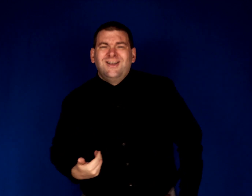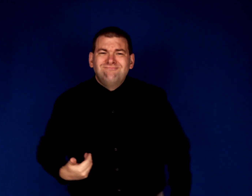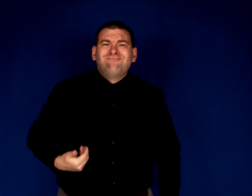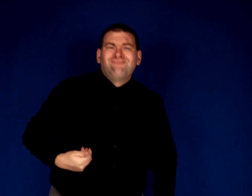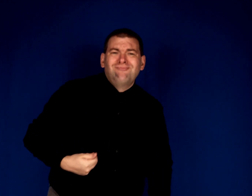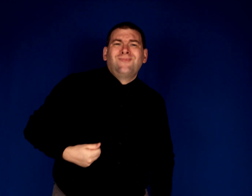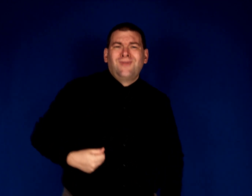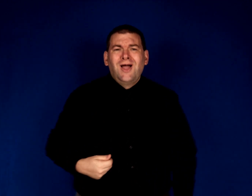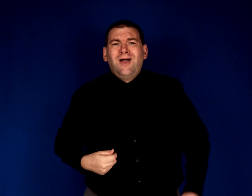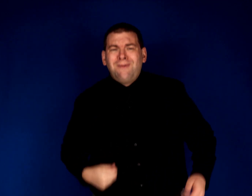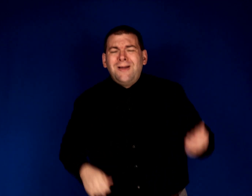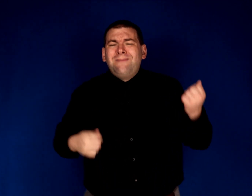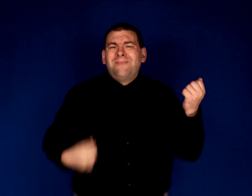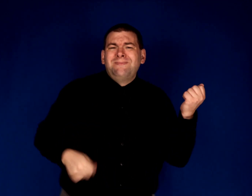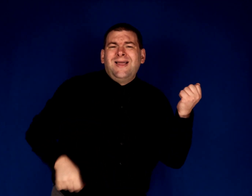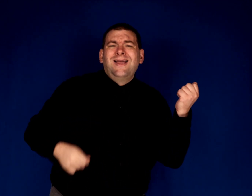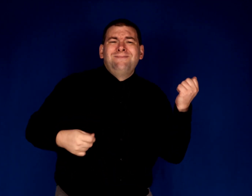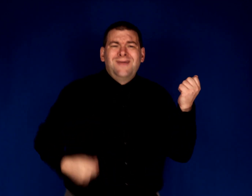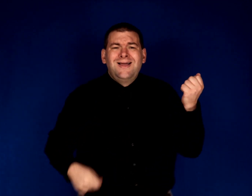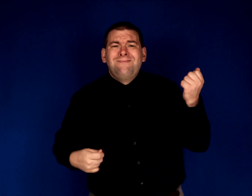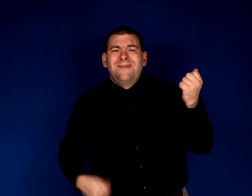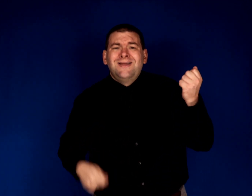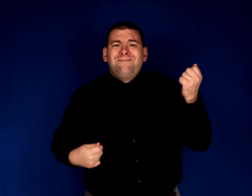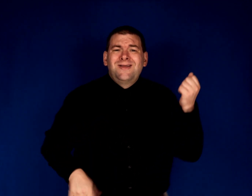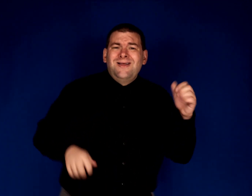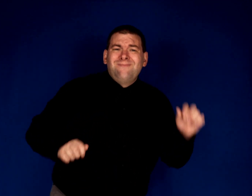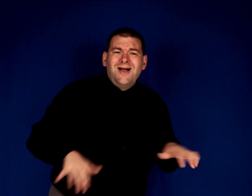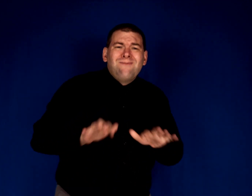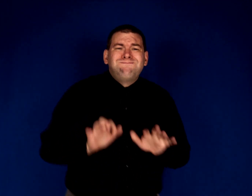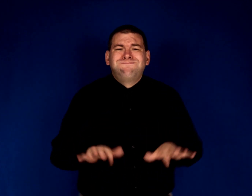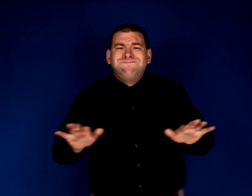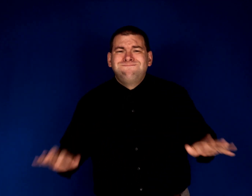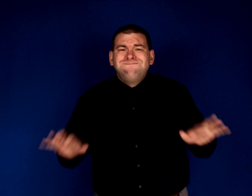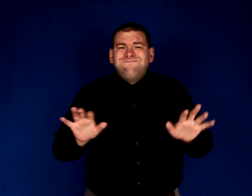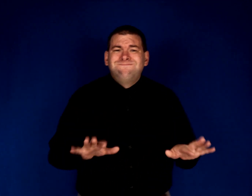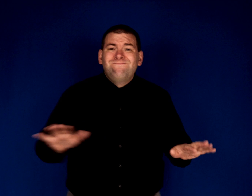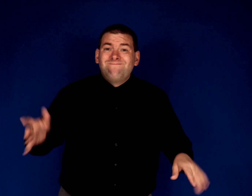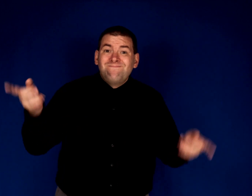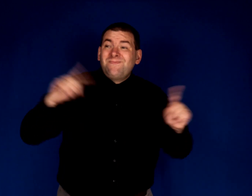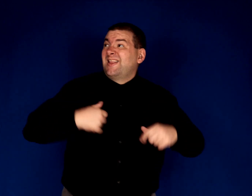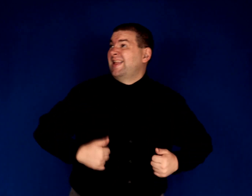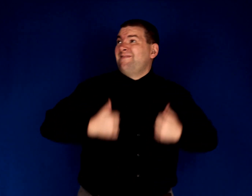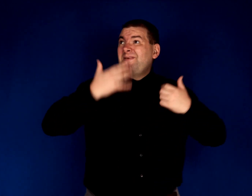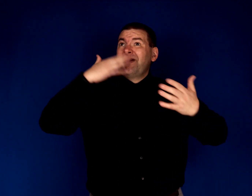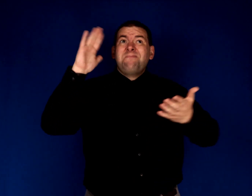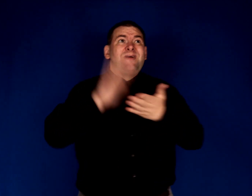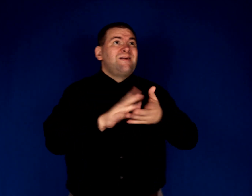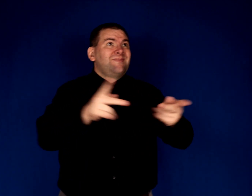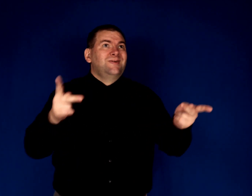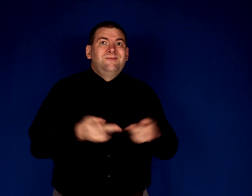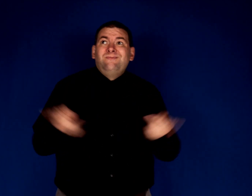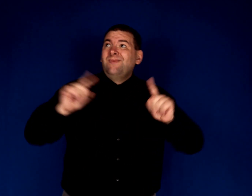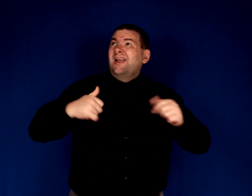* Music Playing * I was in a bad place